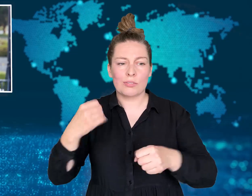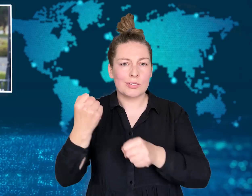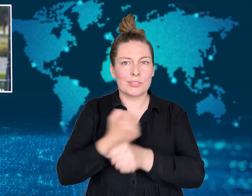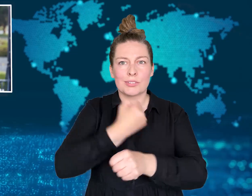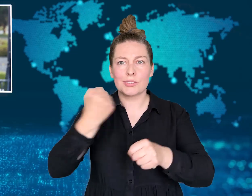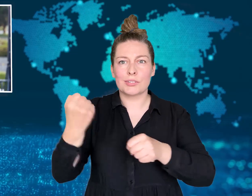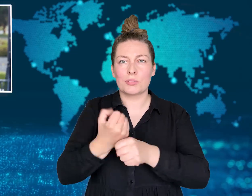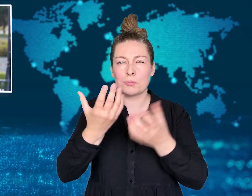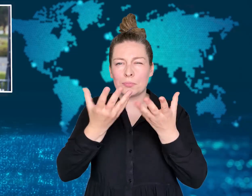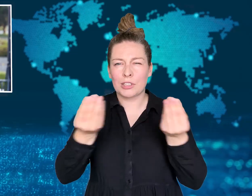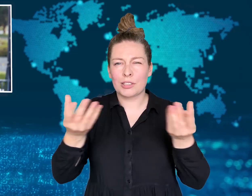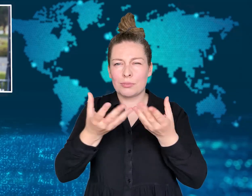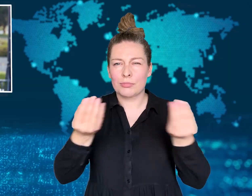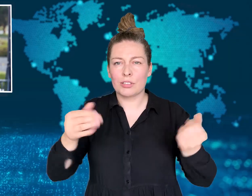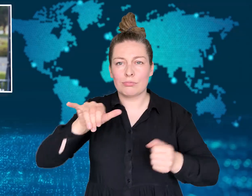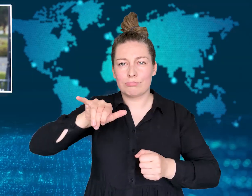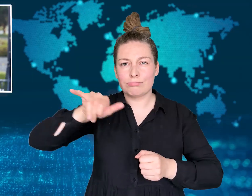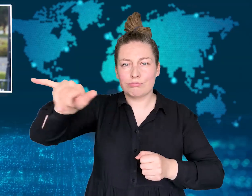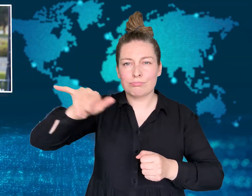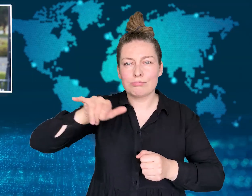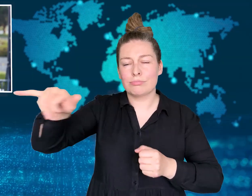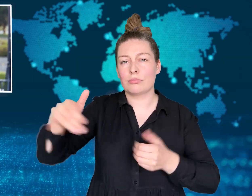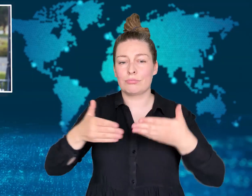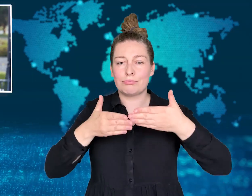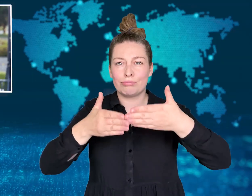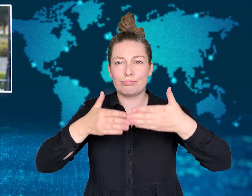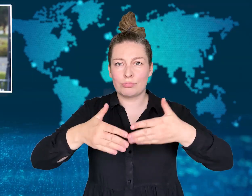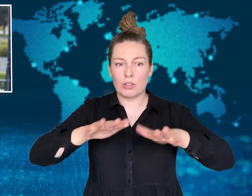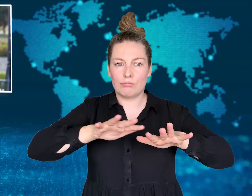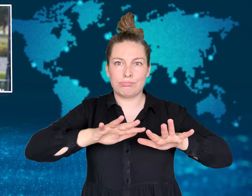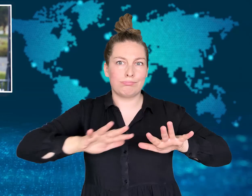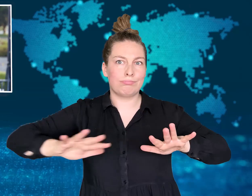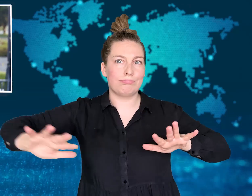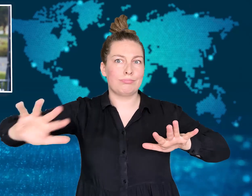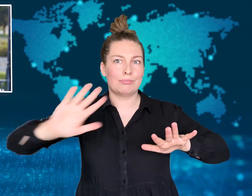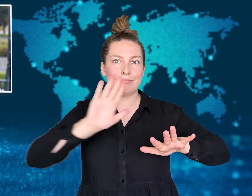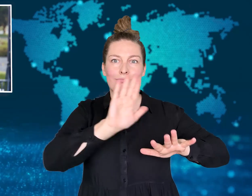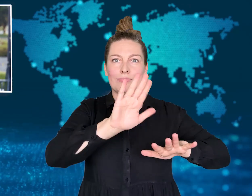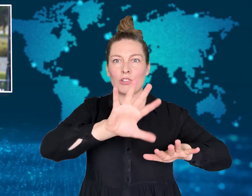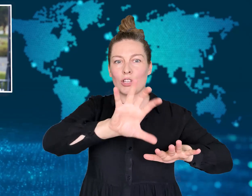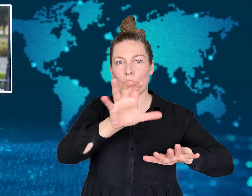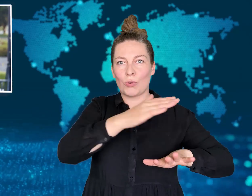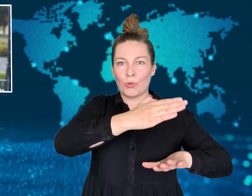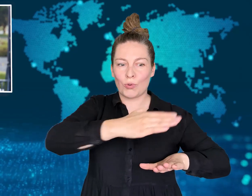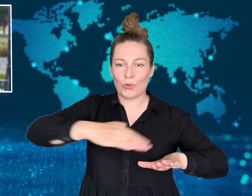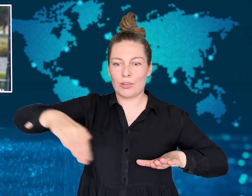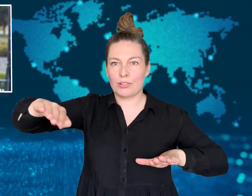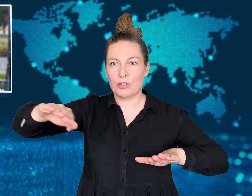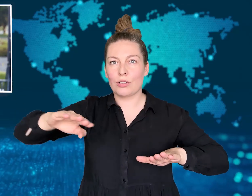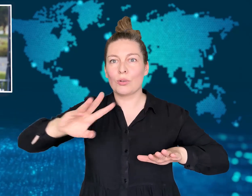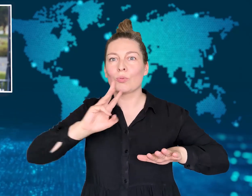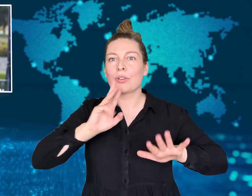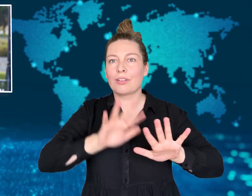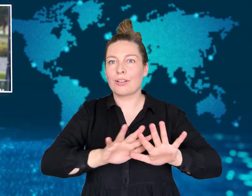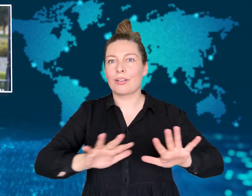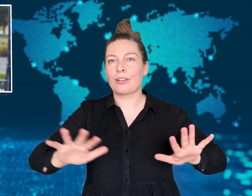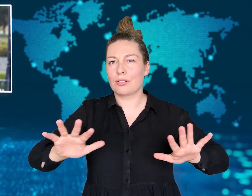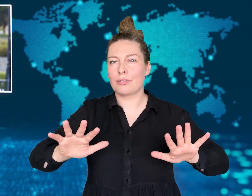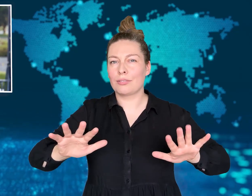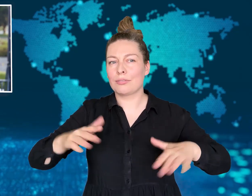The country appears to be preparing to seize Taiwan by force.